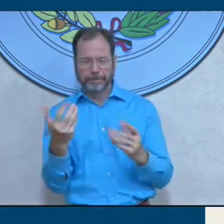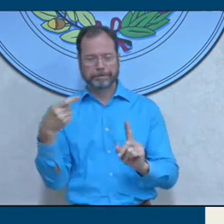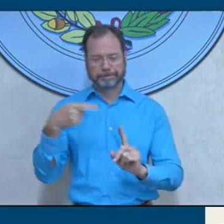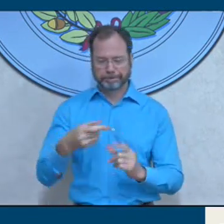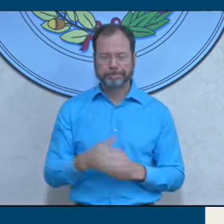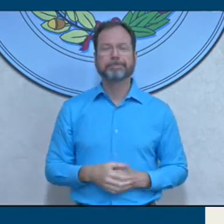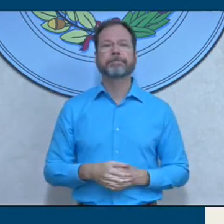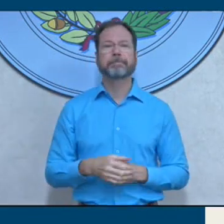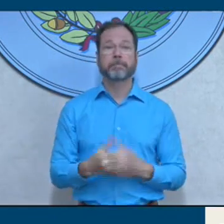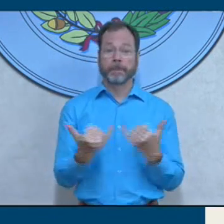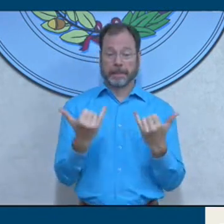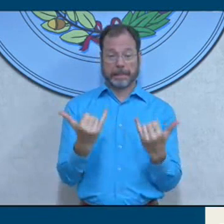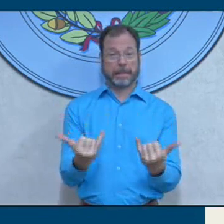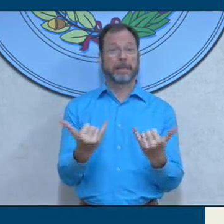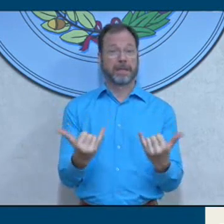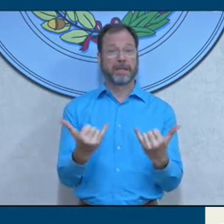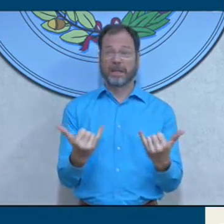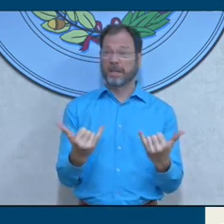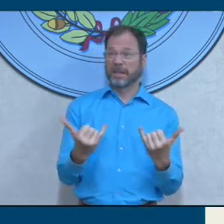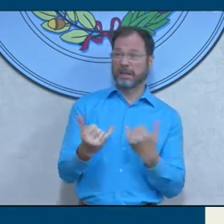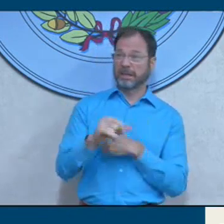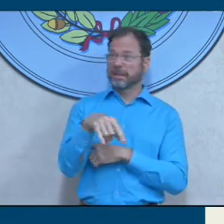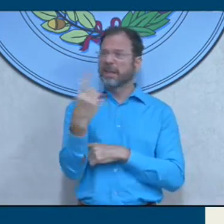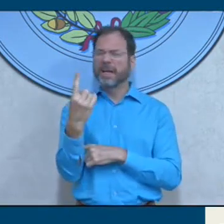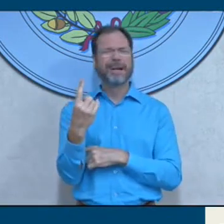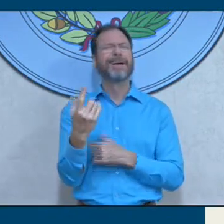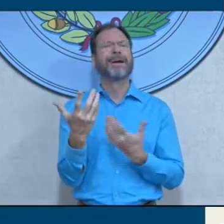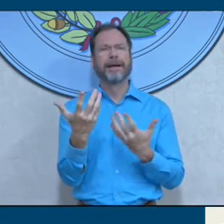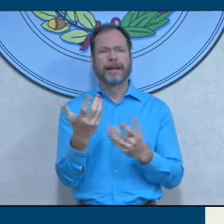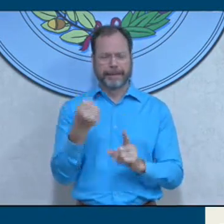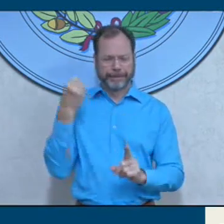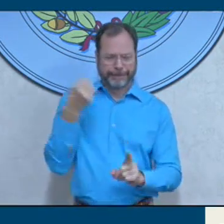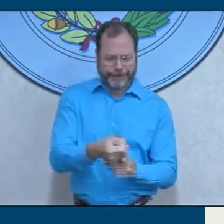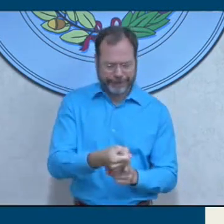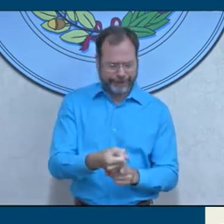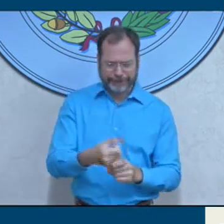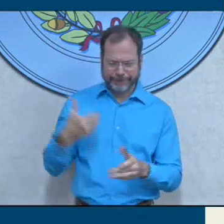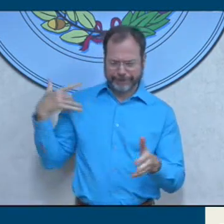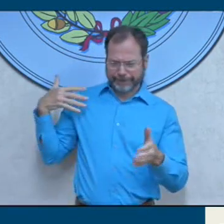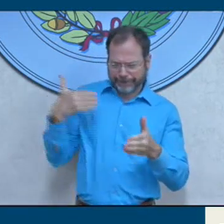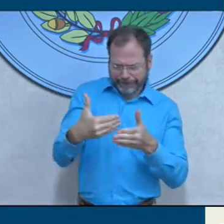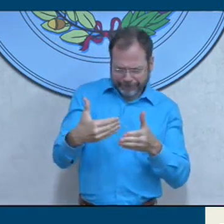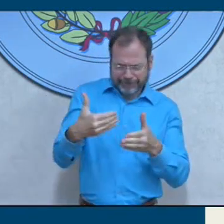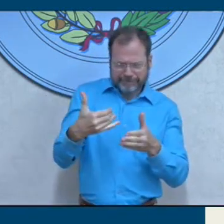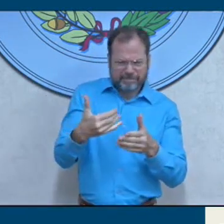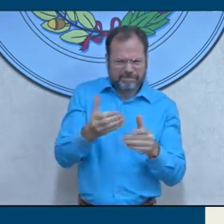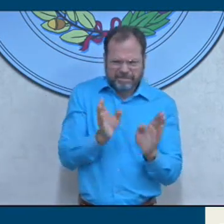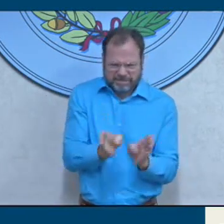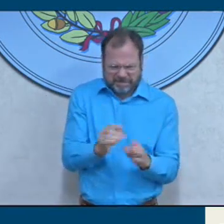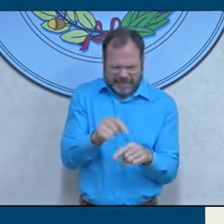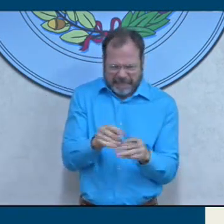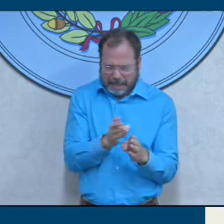POSITIVE FOR COVID-19. NOW UNDERSTAND THE CONTEXT WE'RE DEALING WITH. WE ARE IN THE